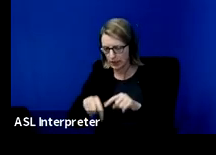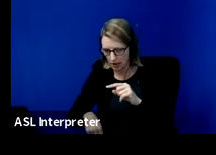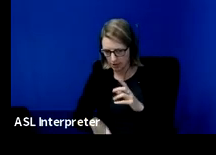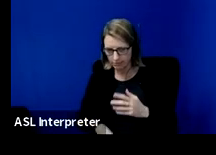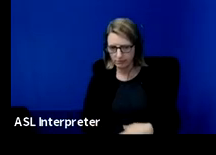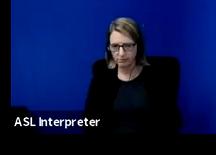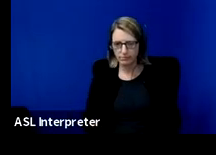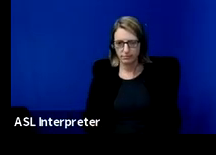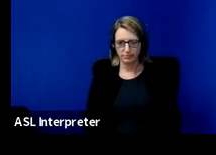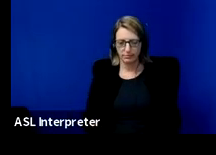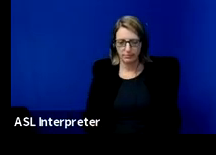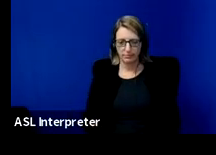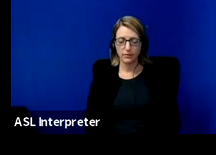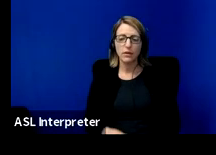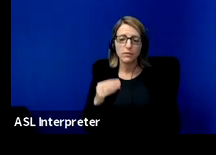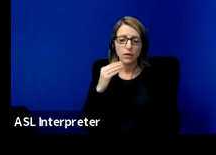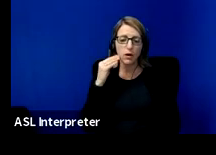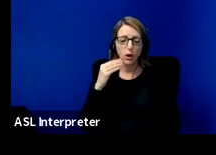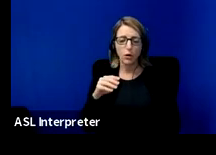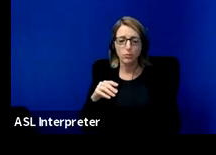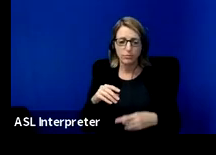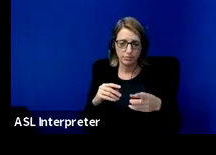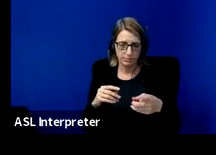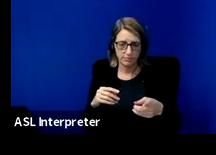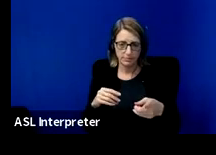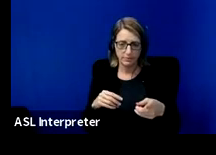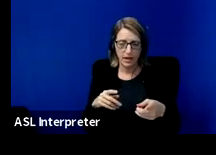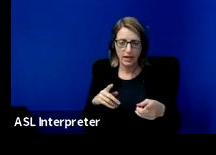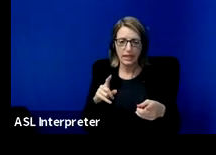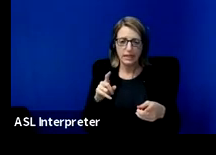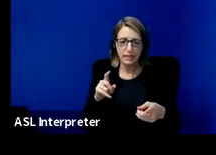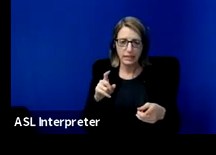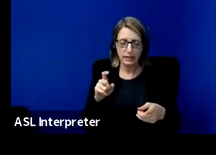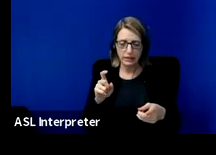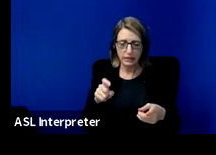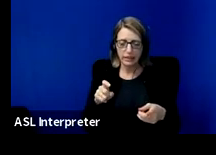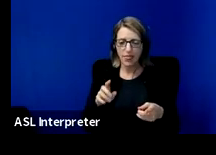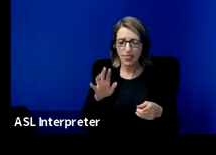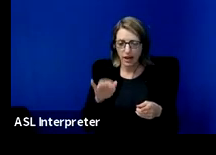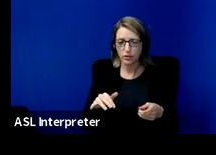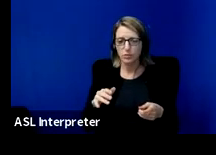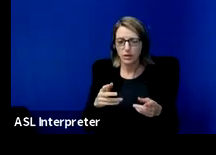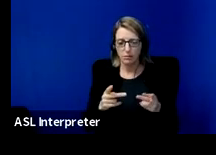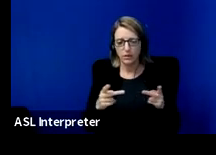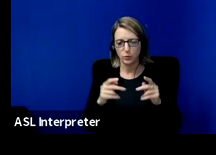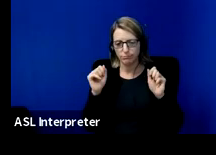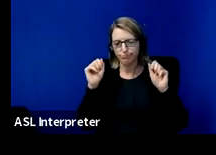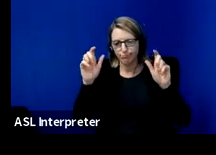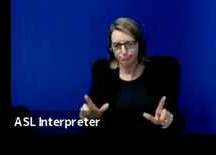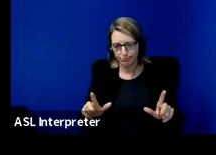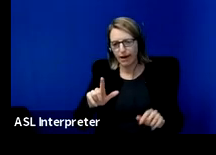ESD 112-- Kristina Wambold: And for the homepage. I needed the homepage to have be my landing. So back to my homepage.